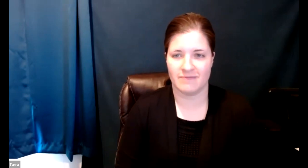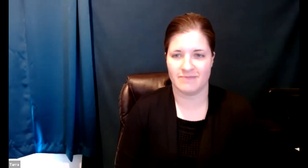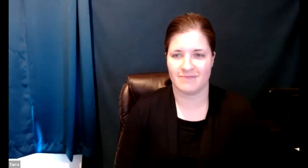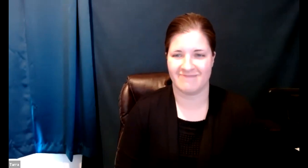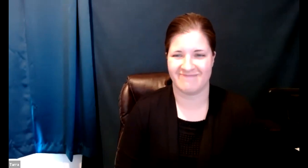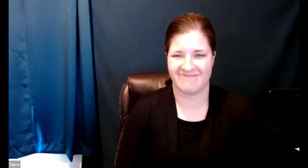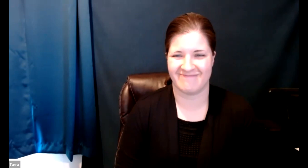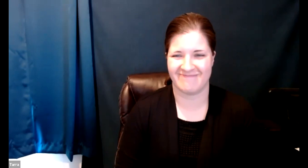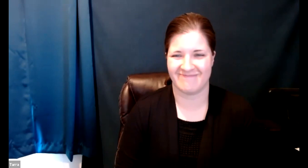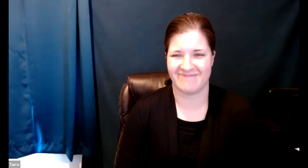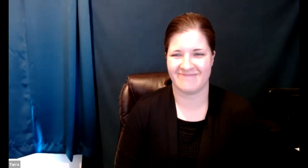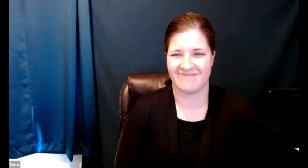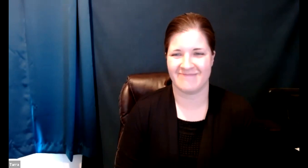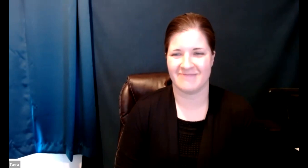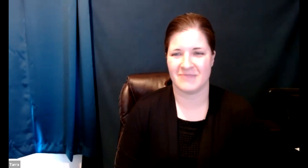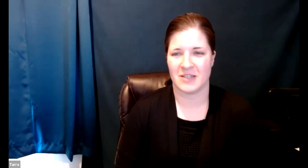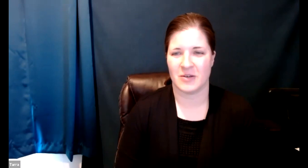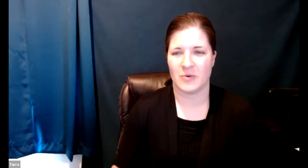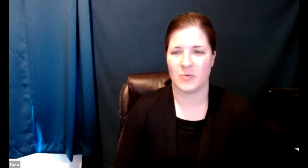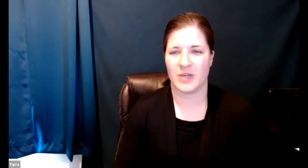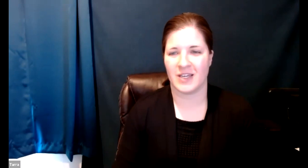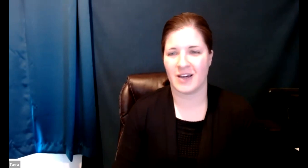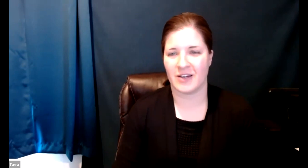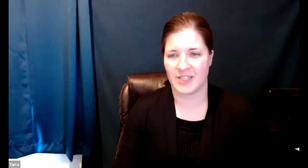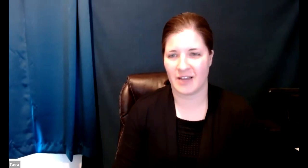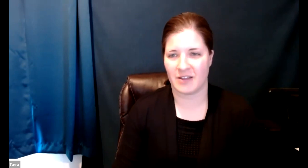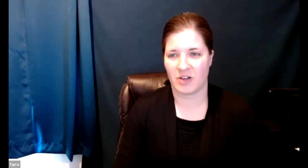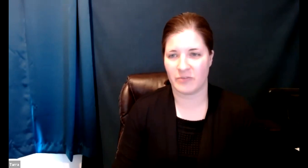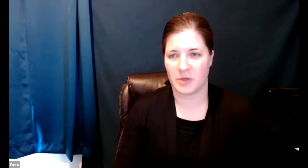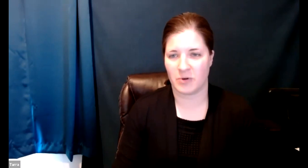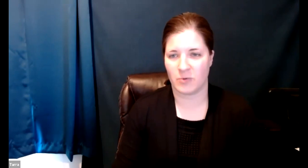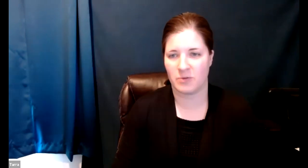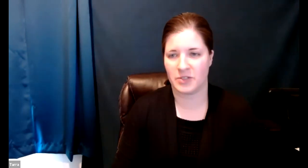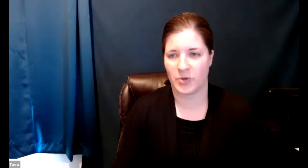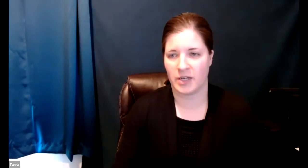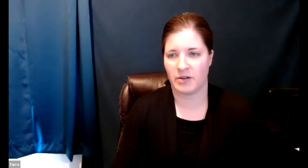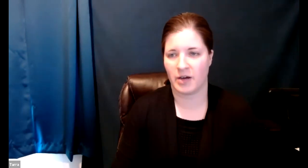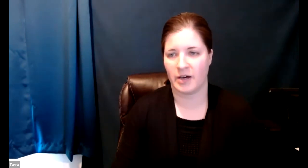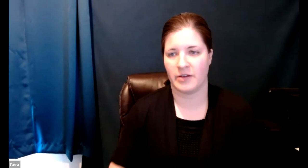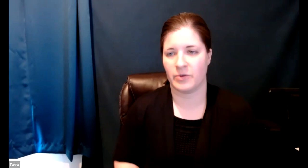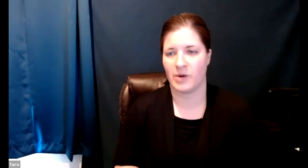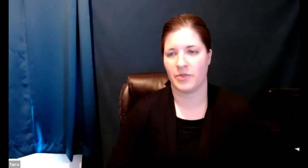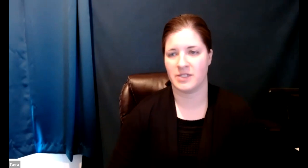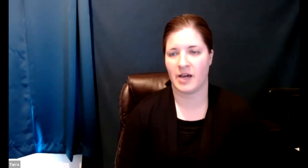Hi, everybody, we are the, this is the census discussion. Thank you for